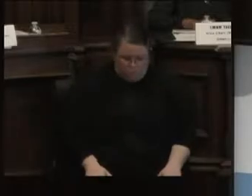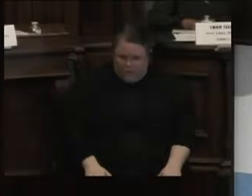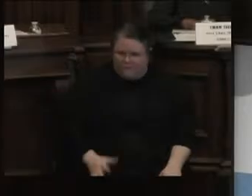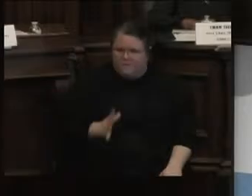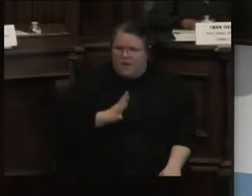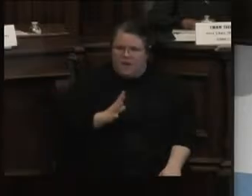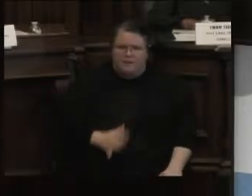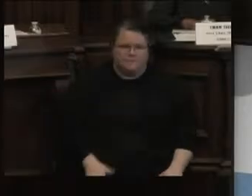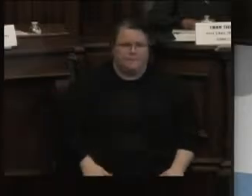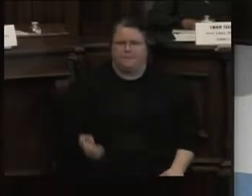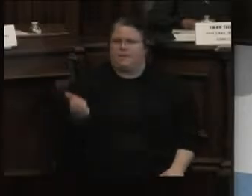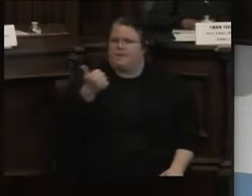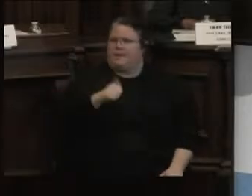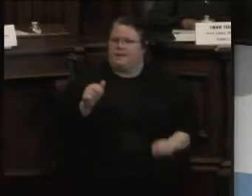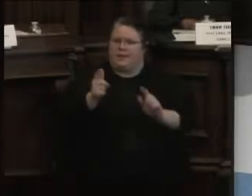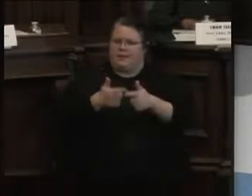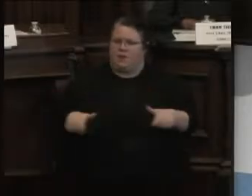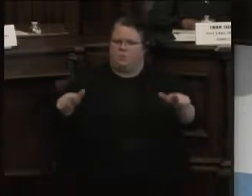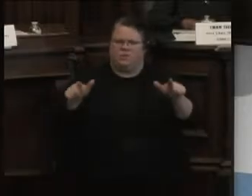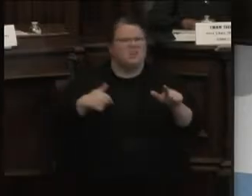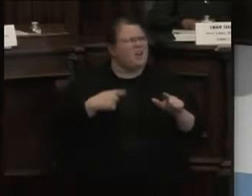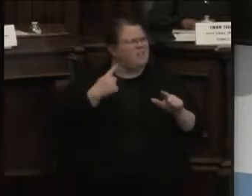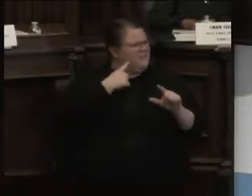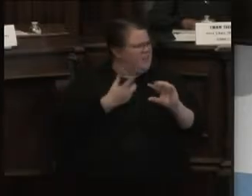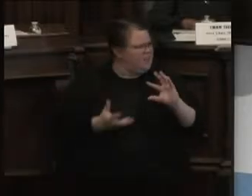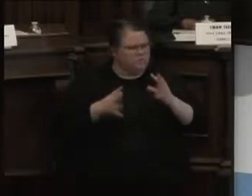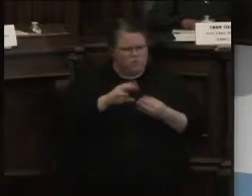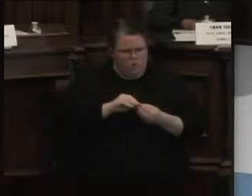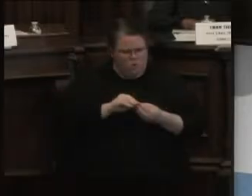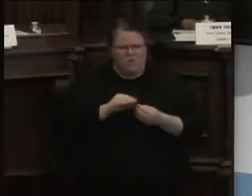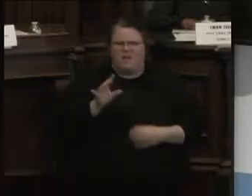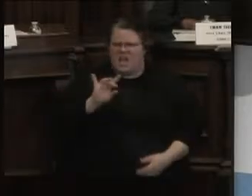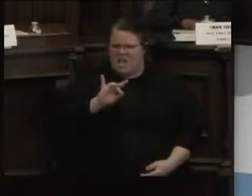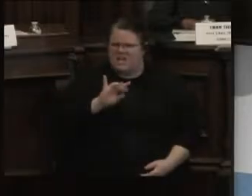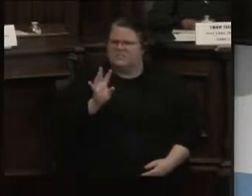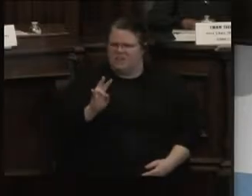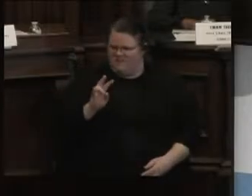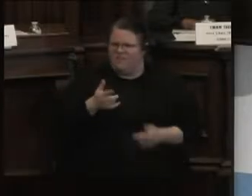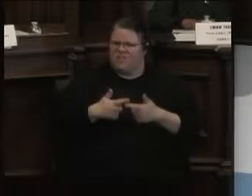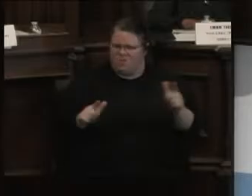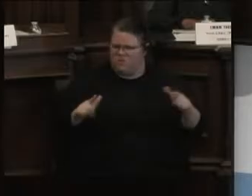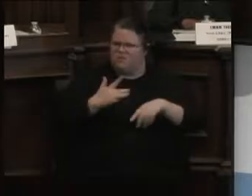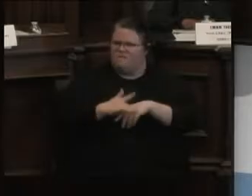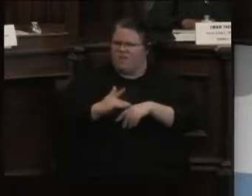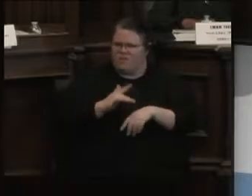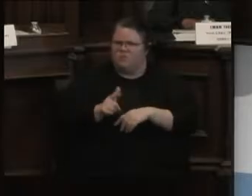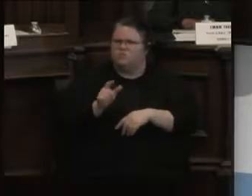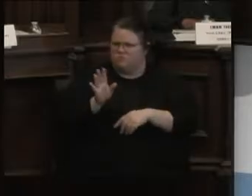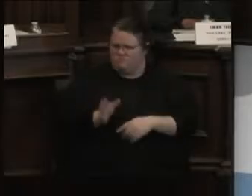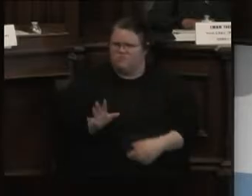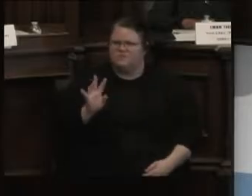are part of language, so you